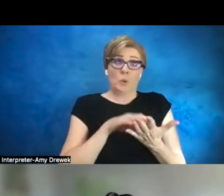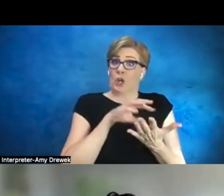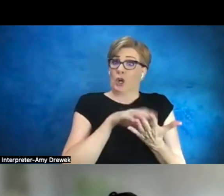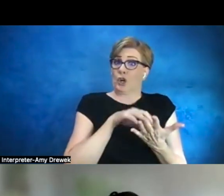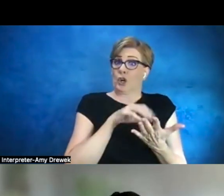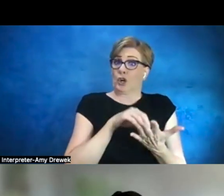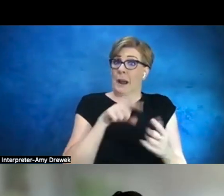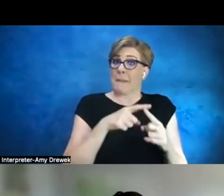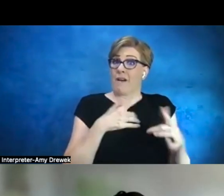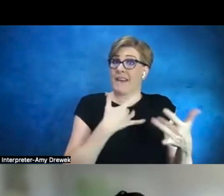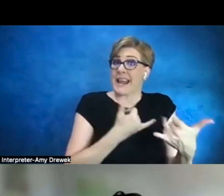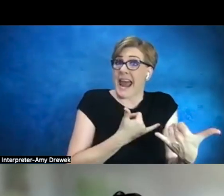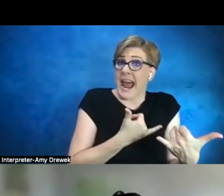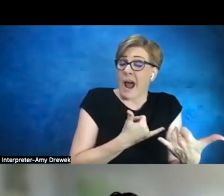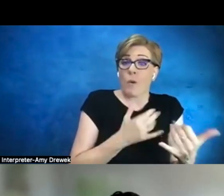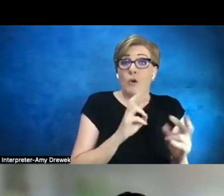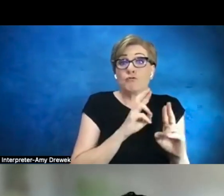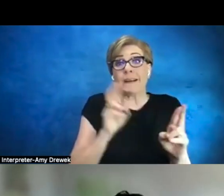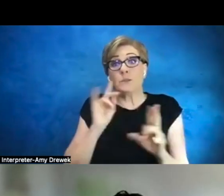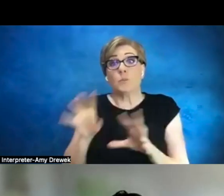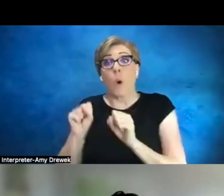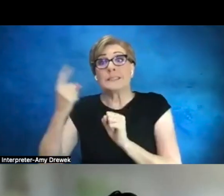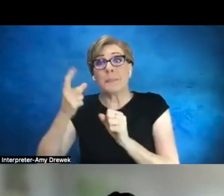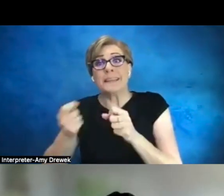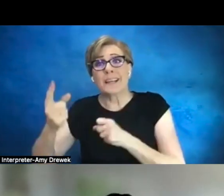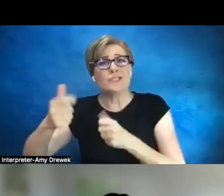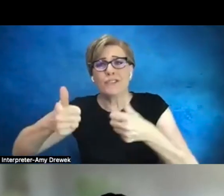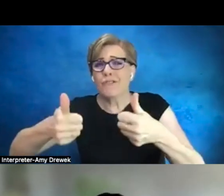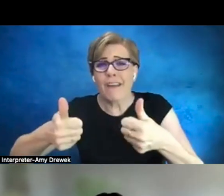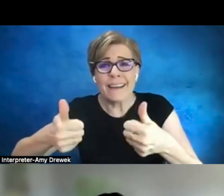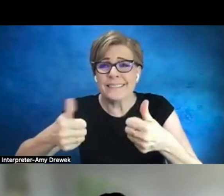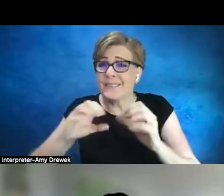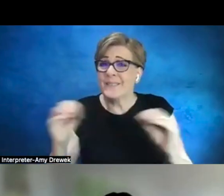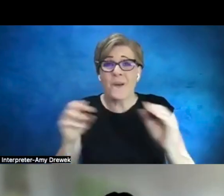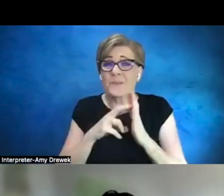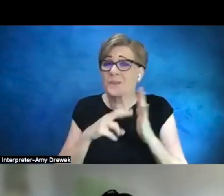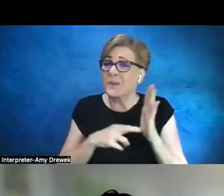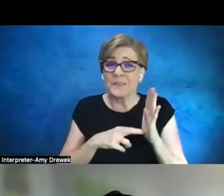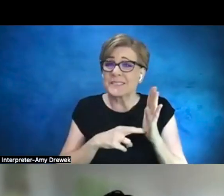feels better for your capacity, that is also okay. There are no rules that are saying that you have